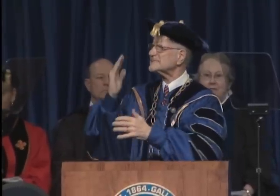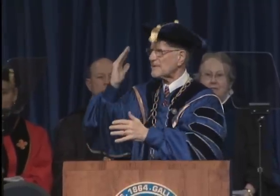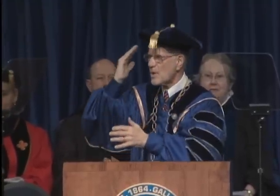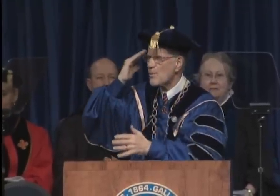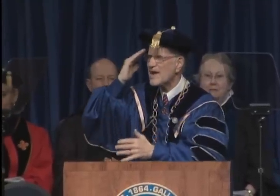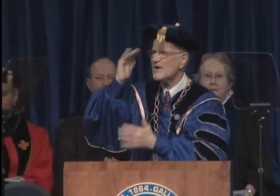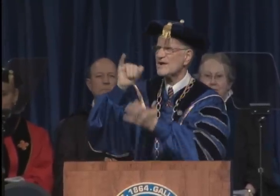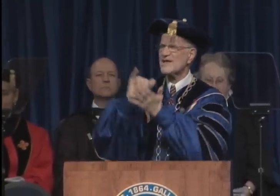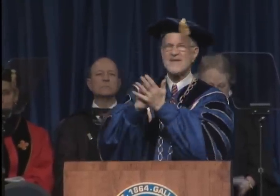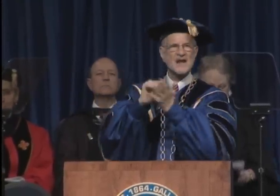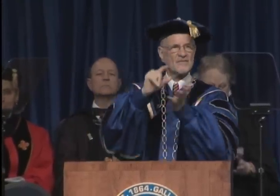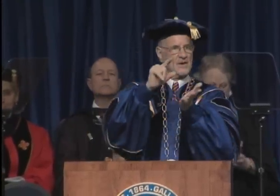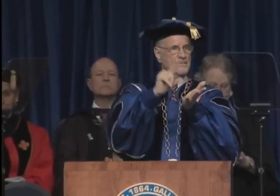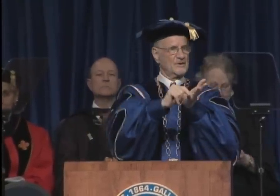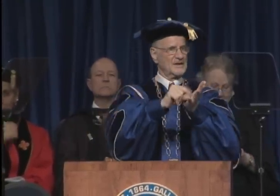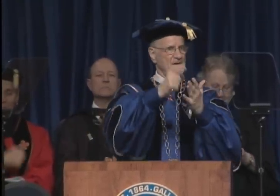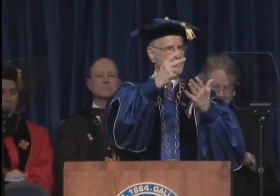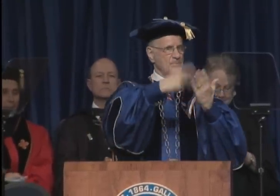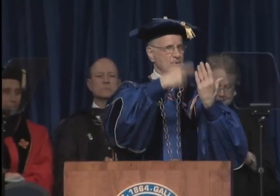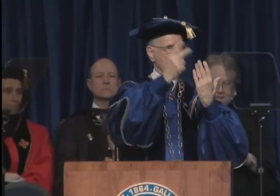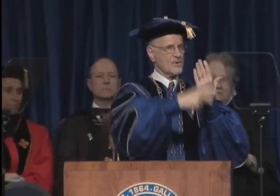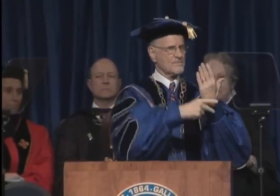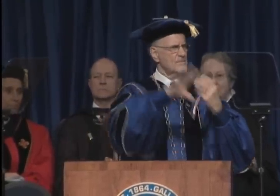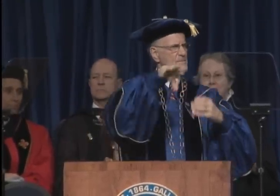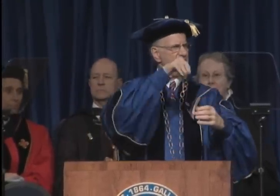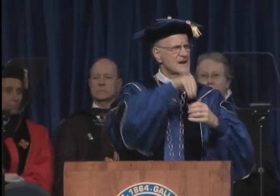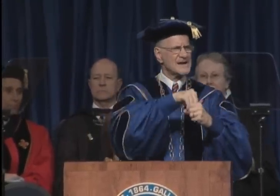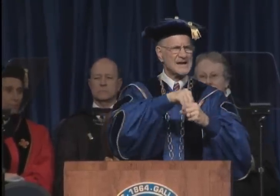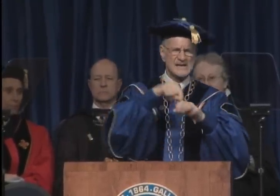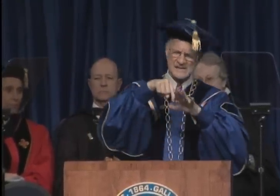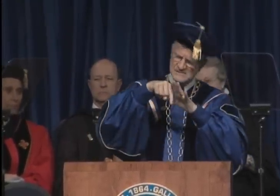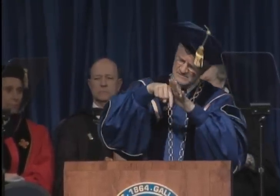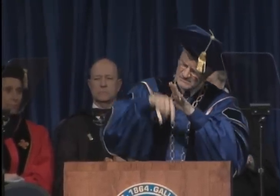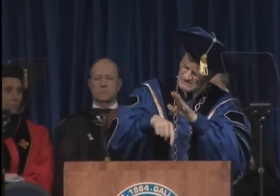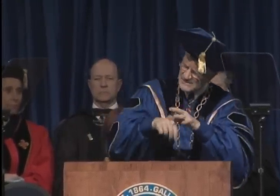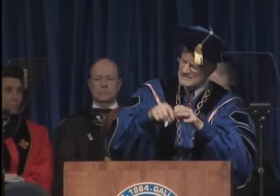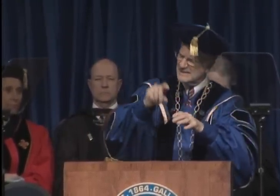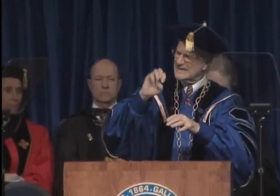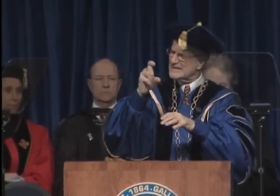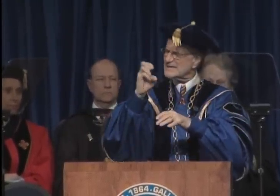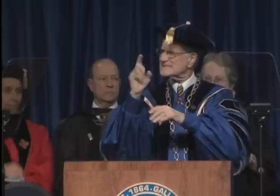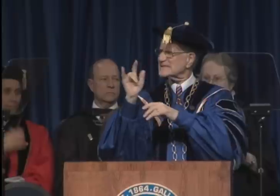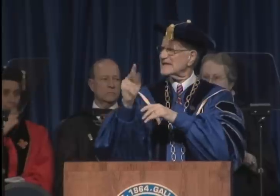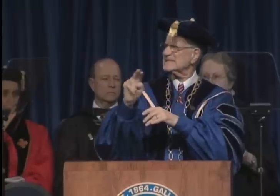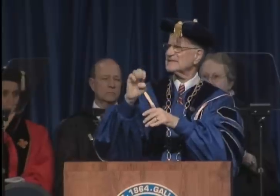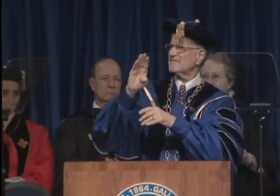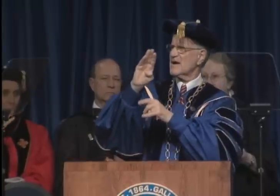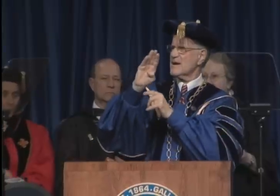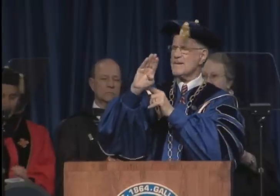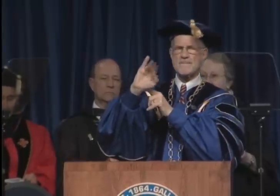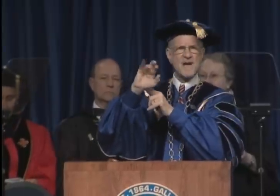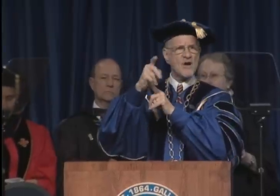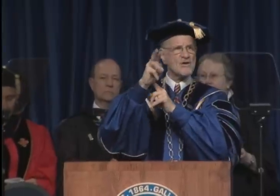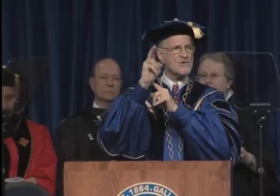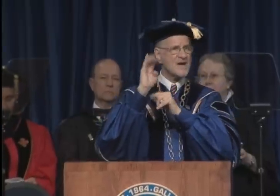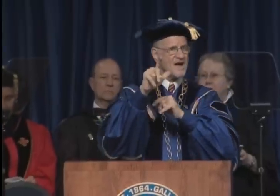Please be aware that our printed program contains extensive biographical information